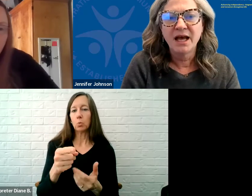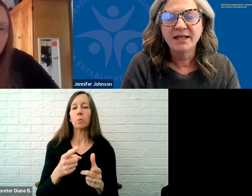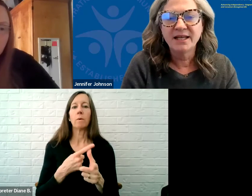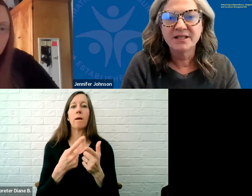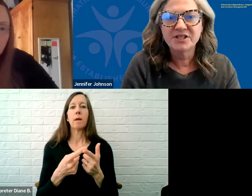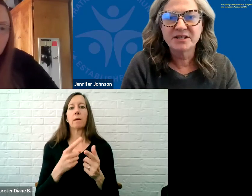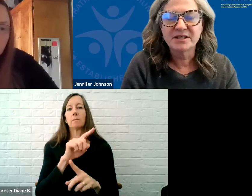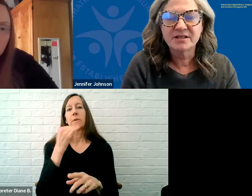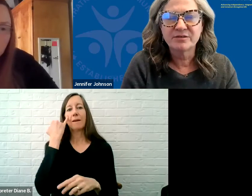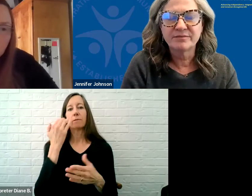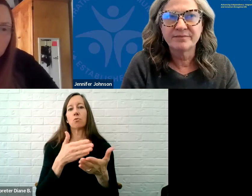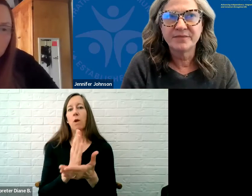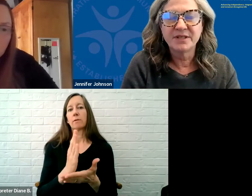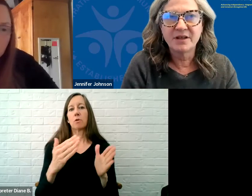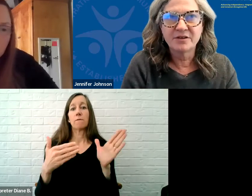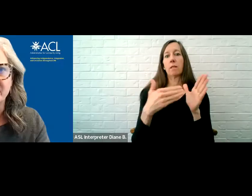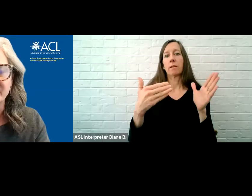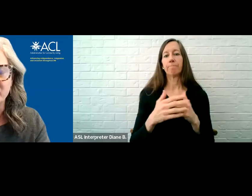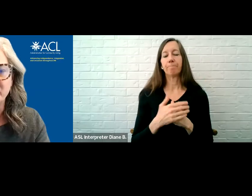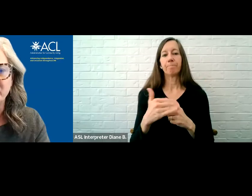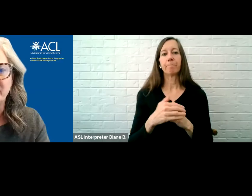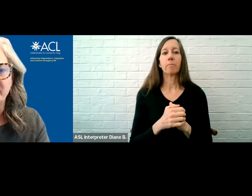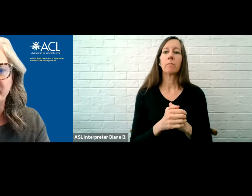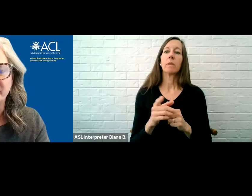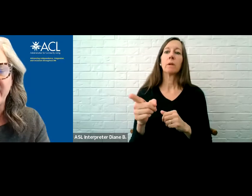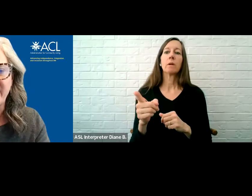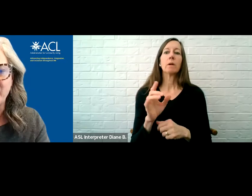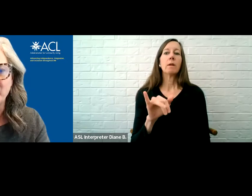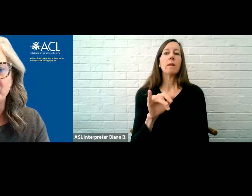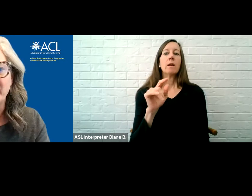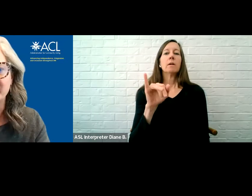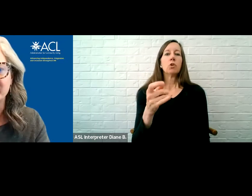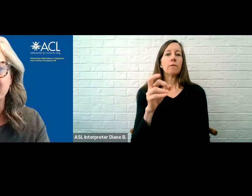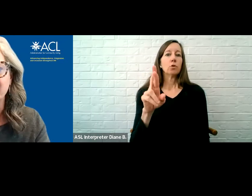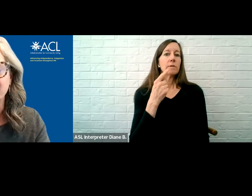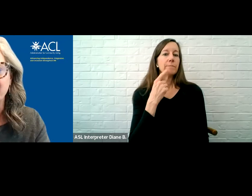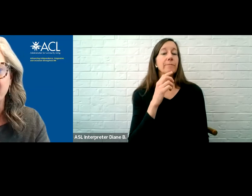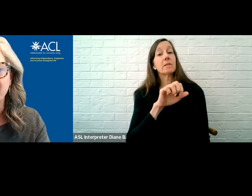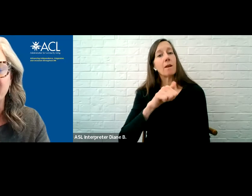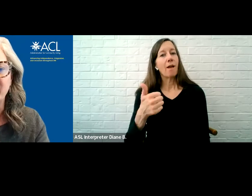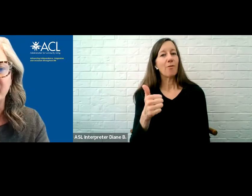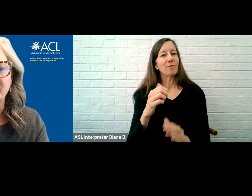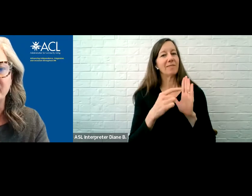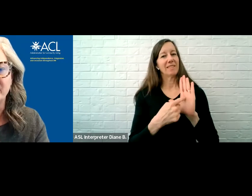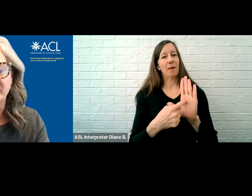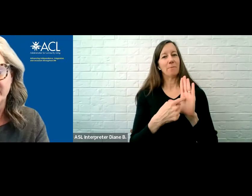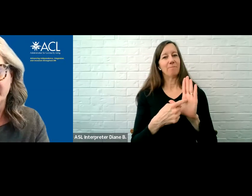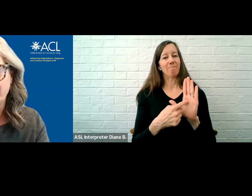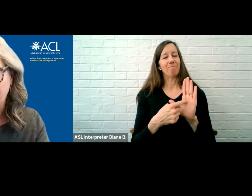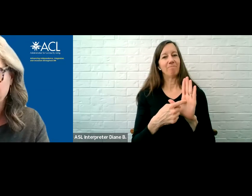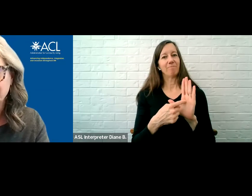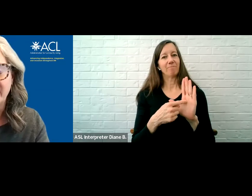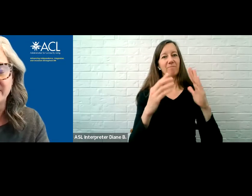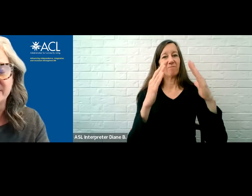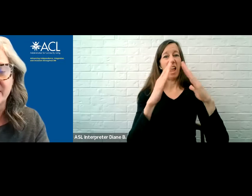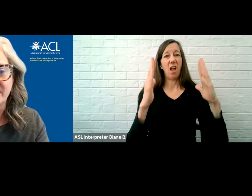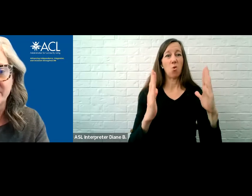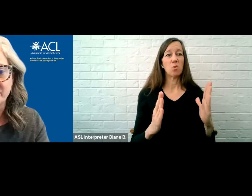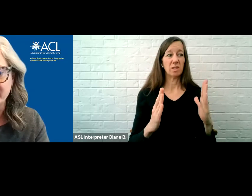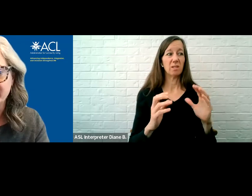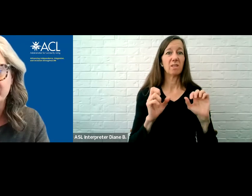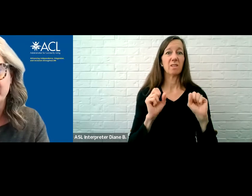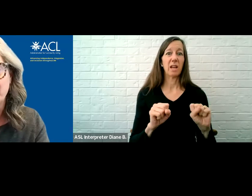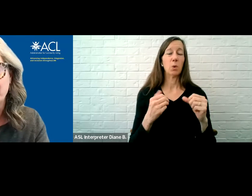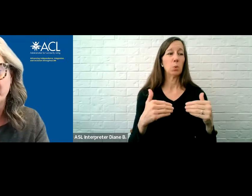And I just think that's another example of how housing can be fragile and threatened